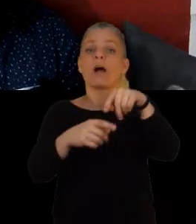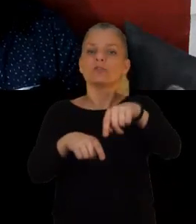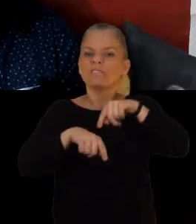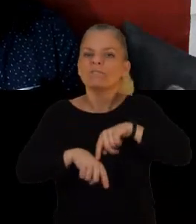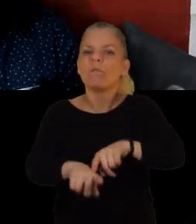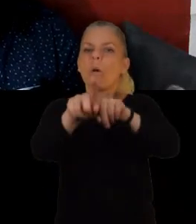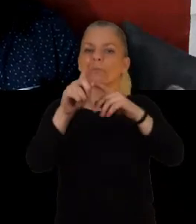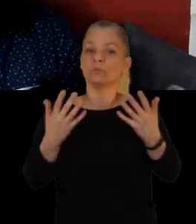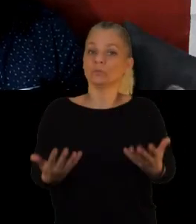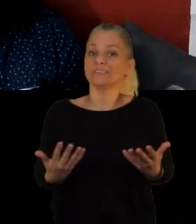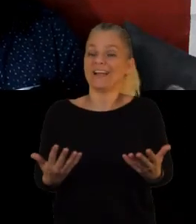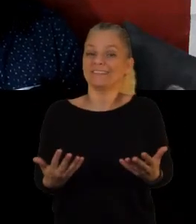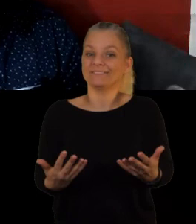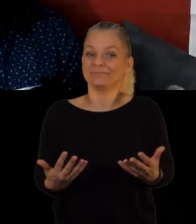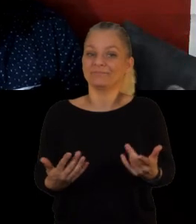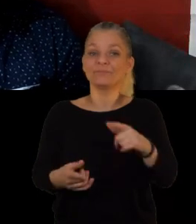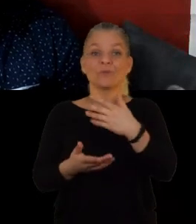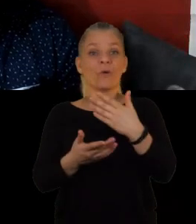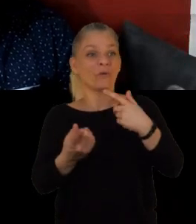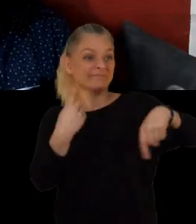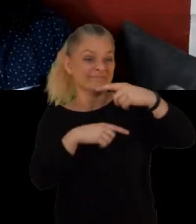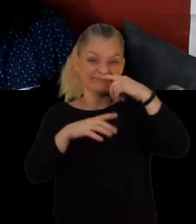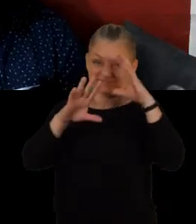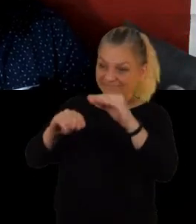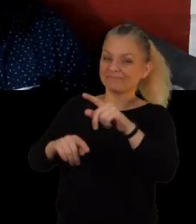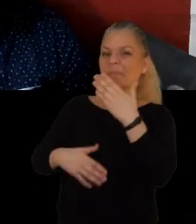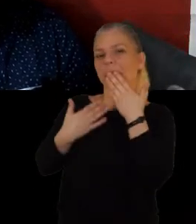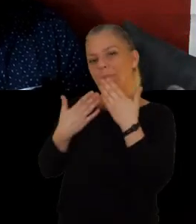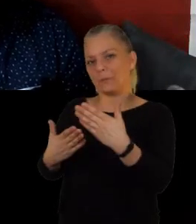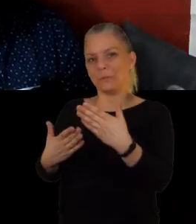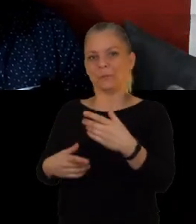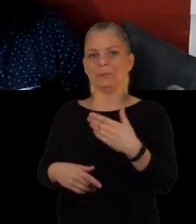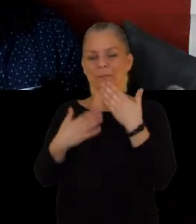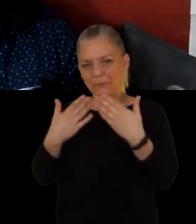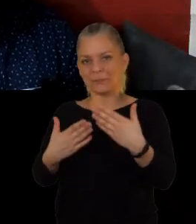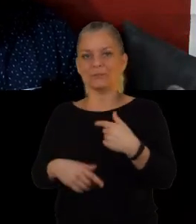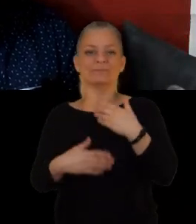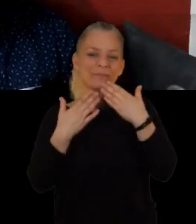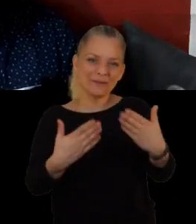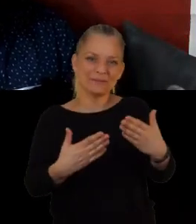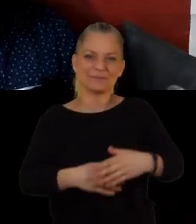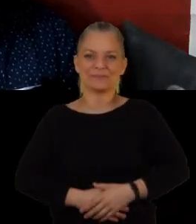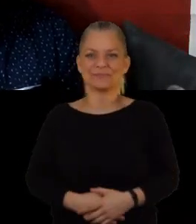chat and as part of the follow up from today on behalf of us all Callum thank you very much